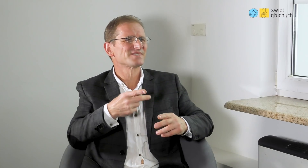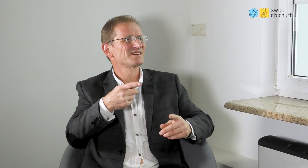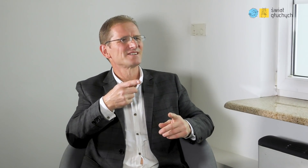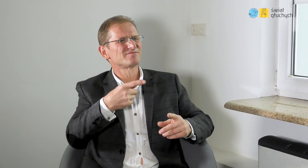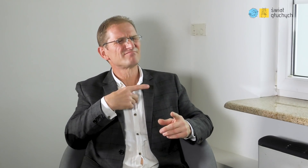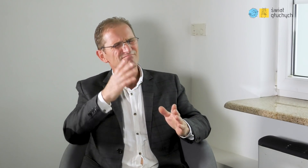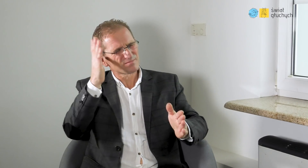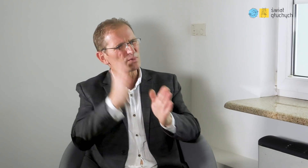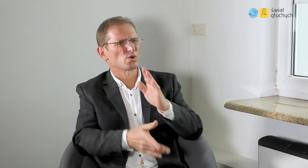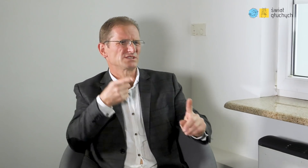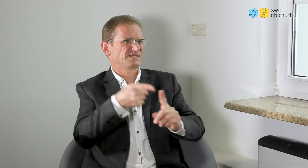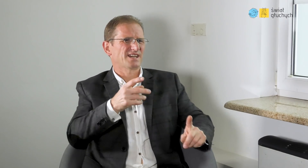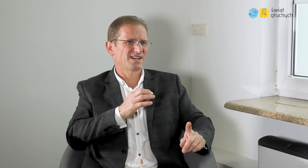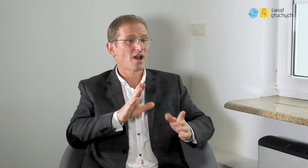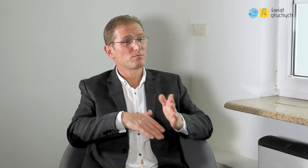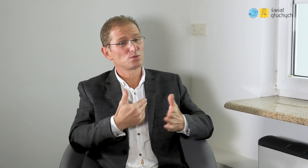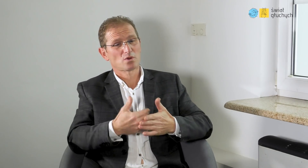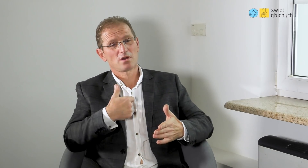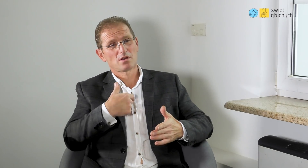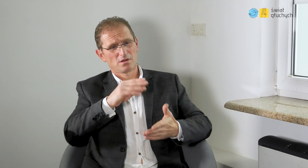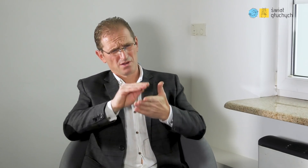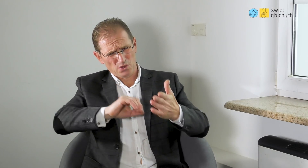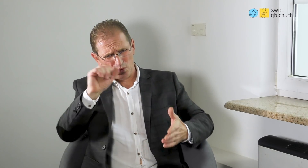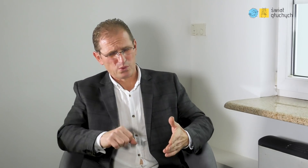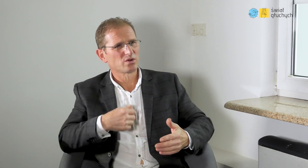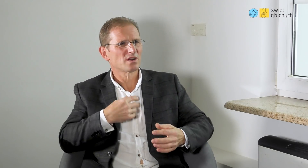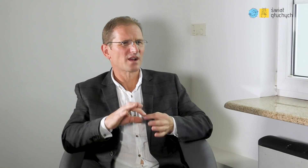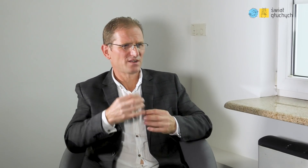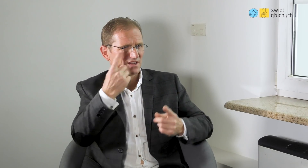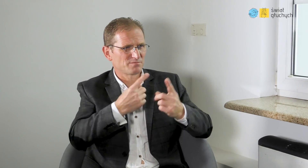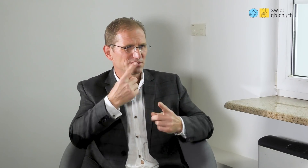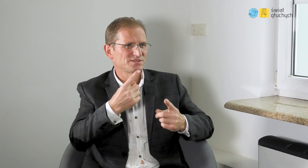I don't know how to speak Polish as well as I don't need to write well.